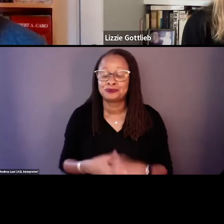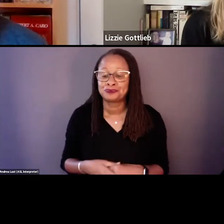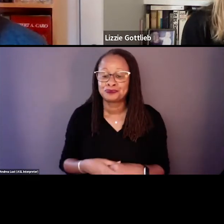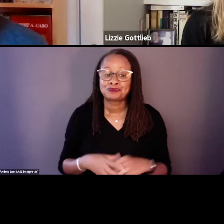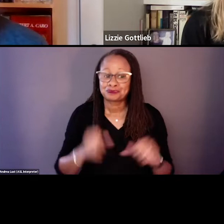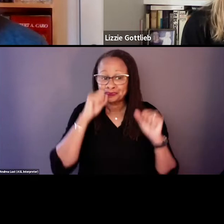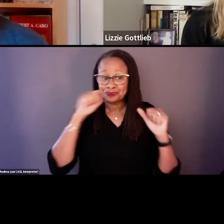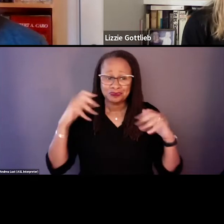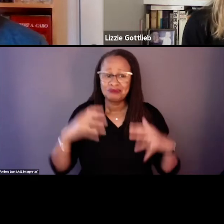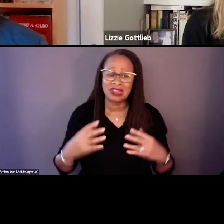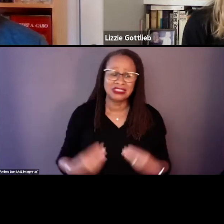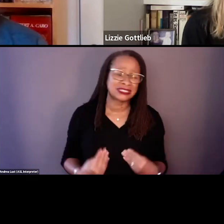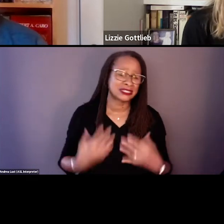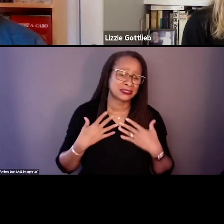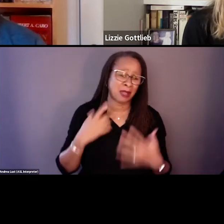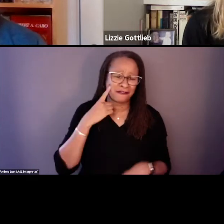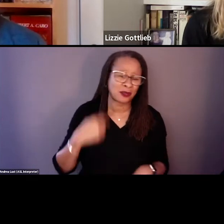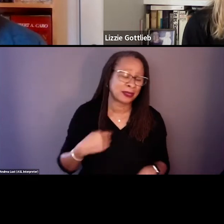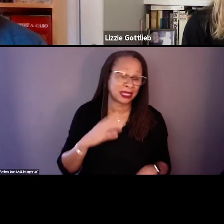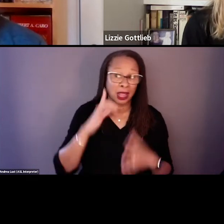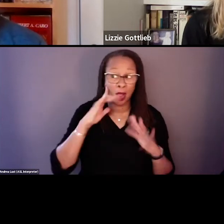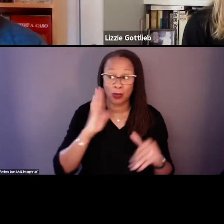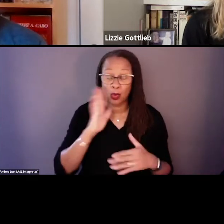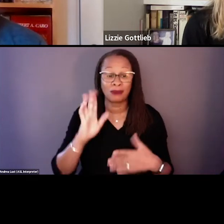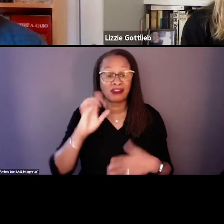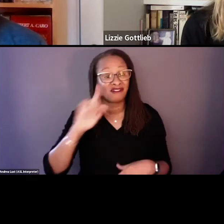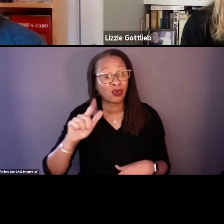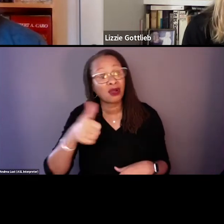which was incredibly inspiring to me, and I hope will lead to others, you know?